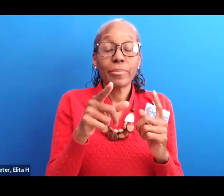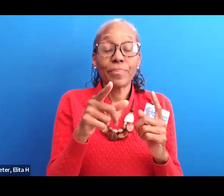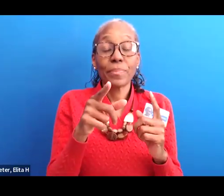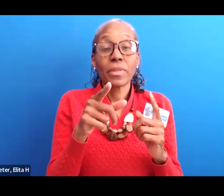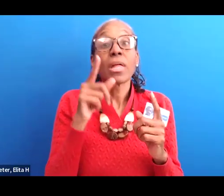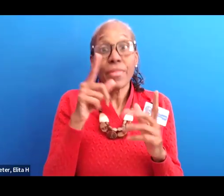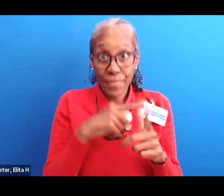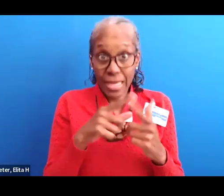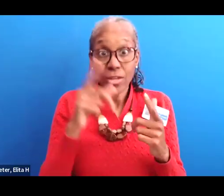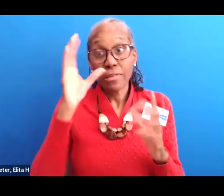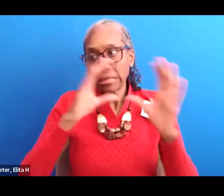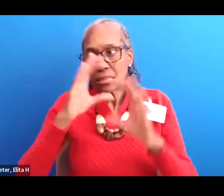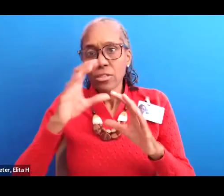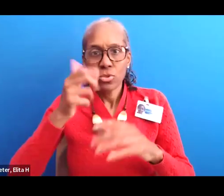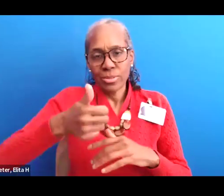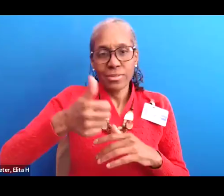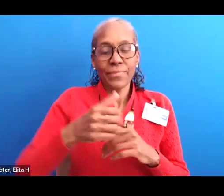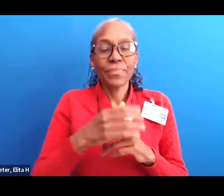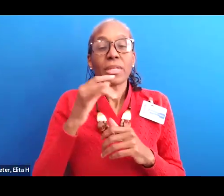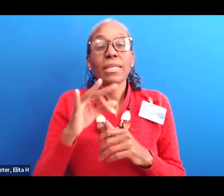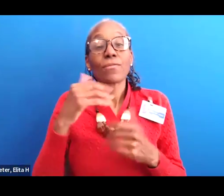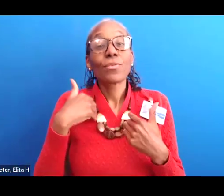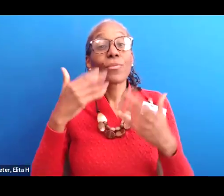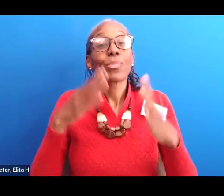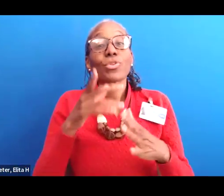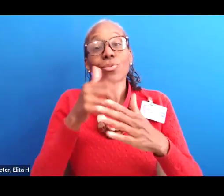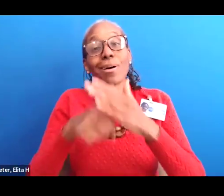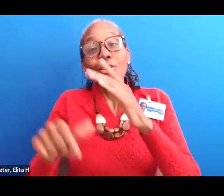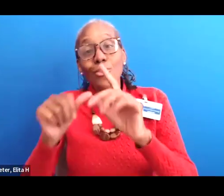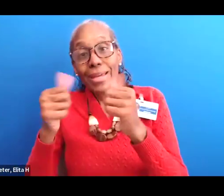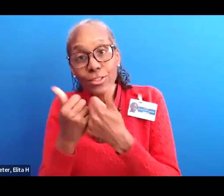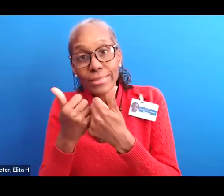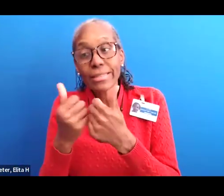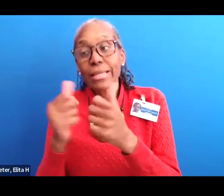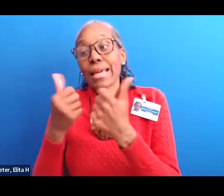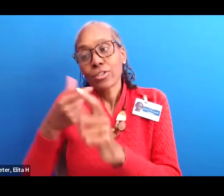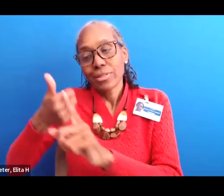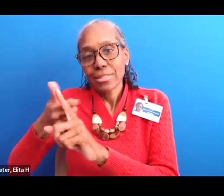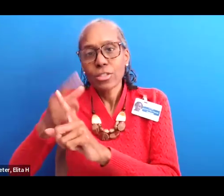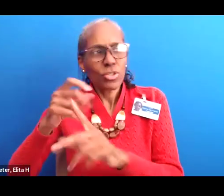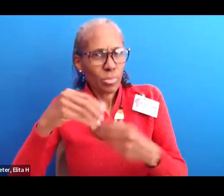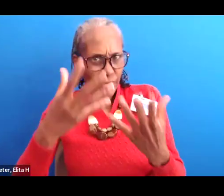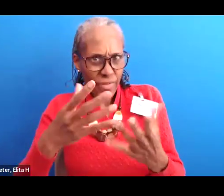then you have to find somebody on your own. But if you have somebody through an agency, that agency should be providing you with somebody.